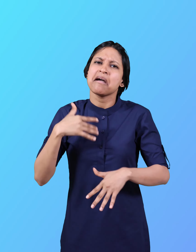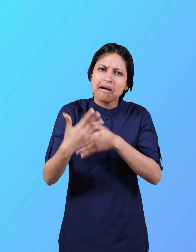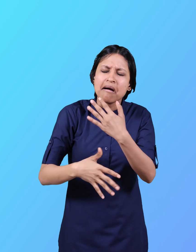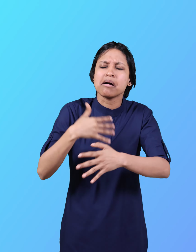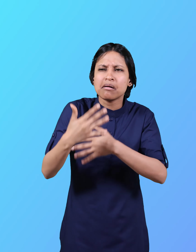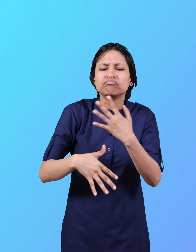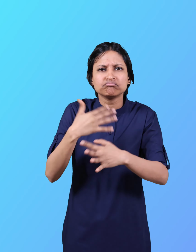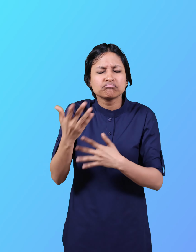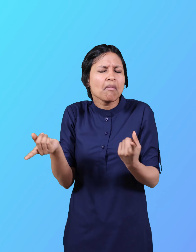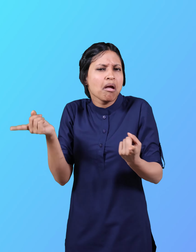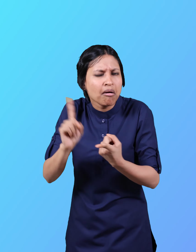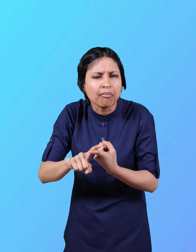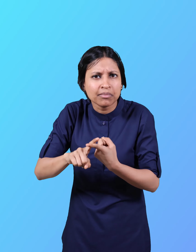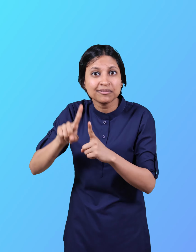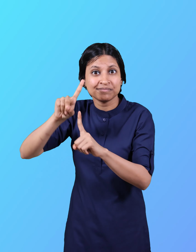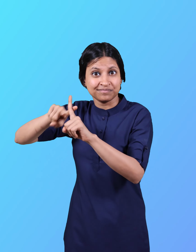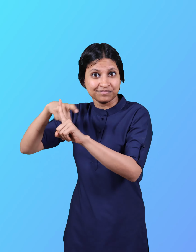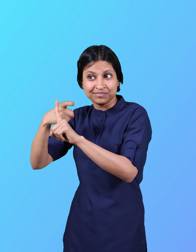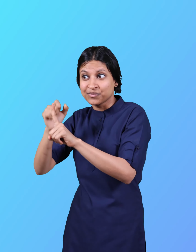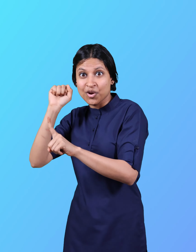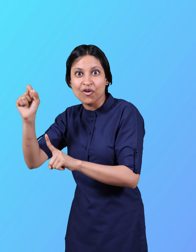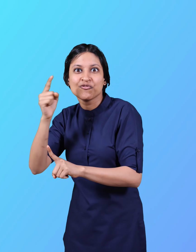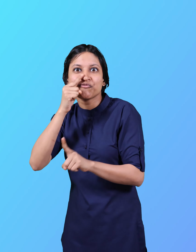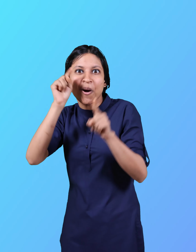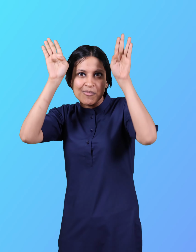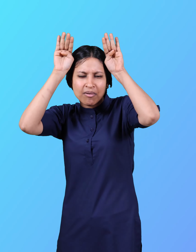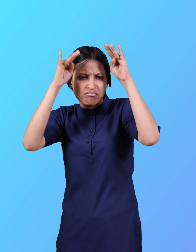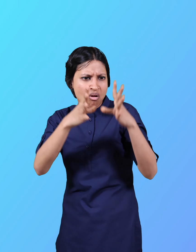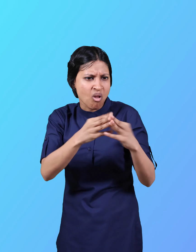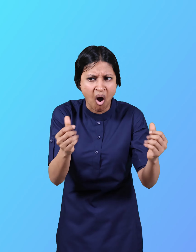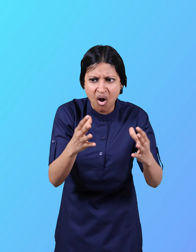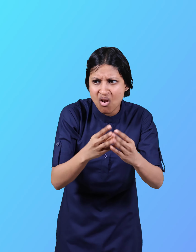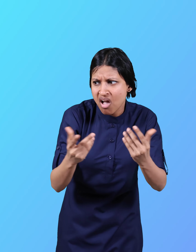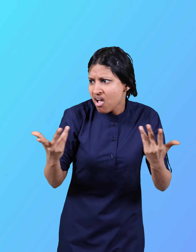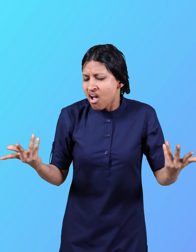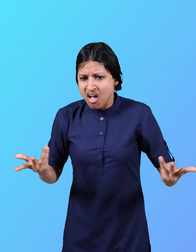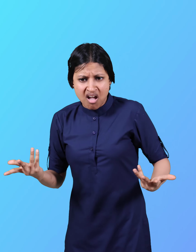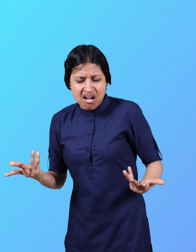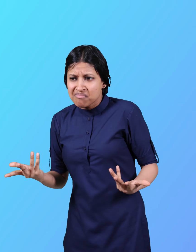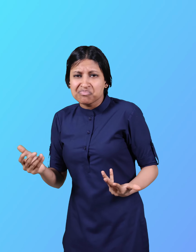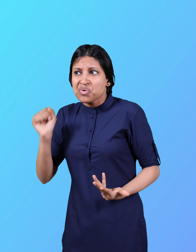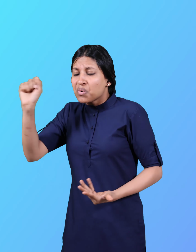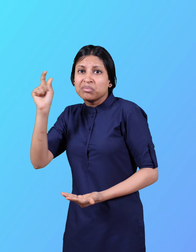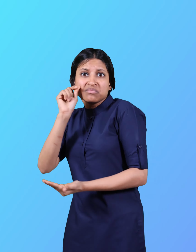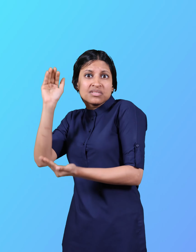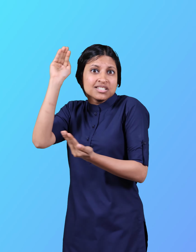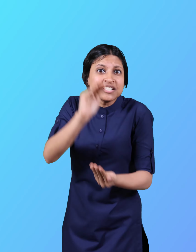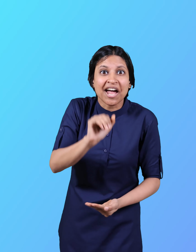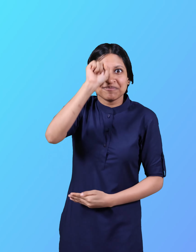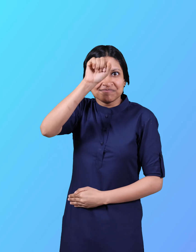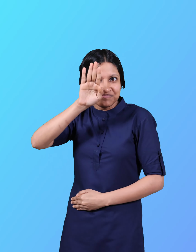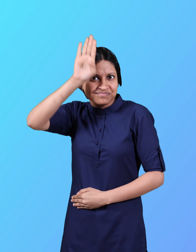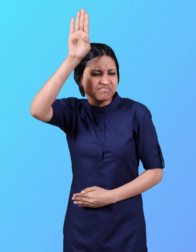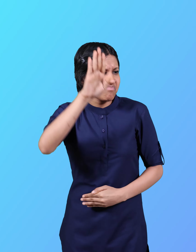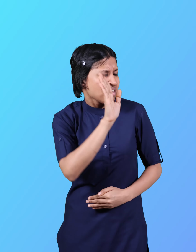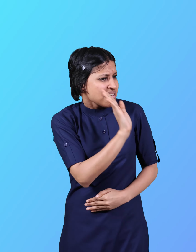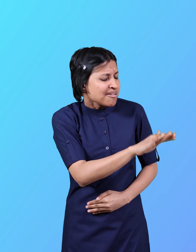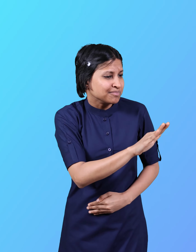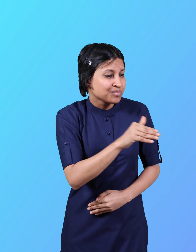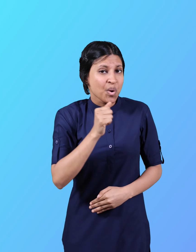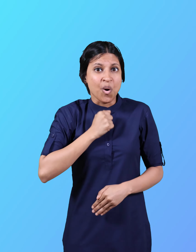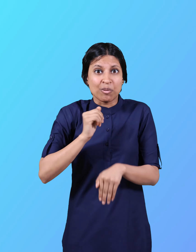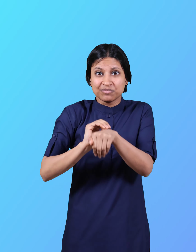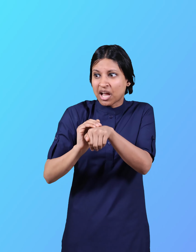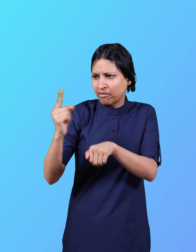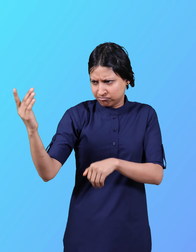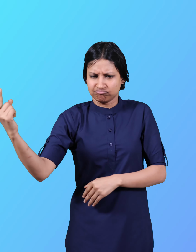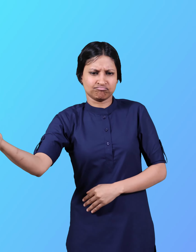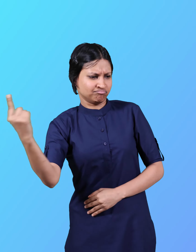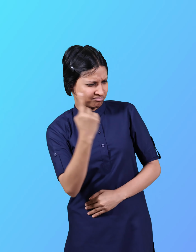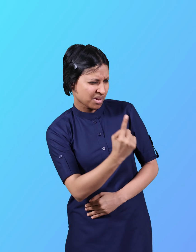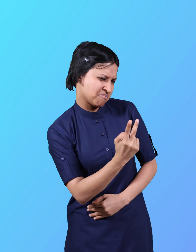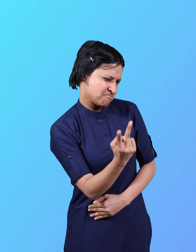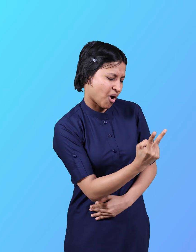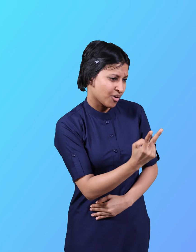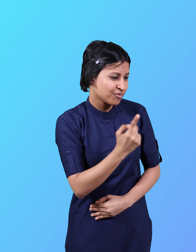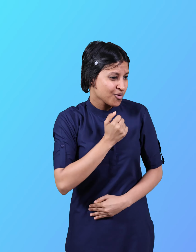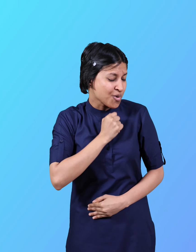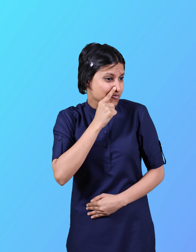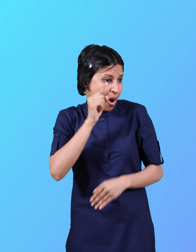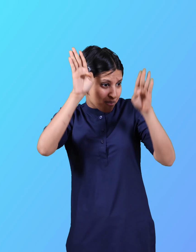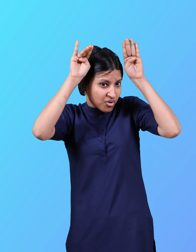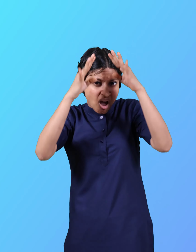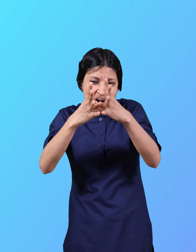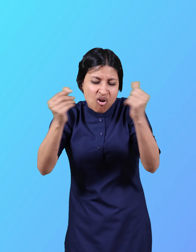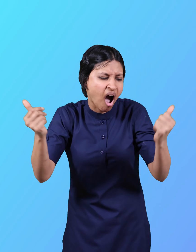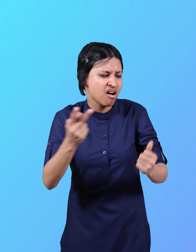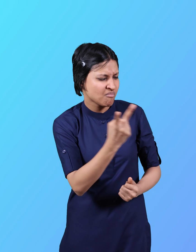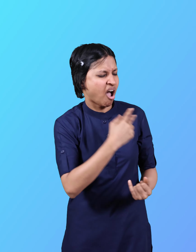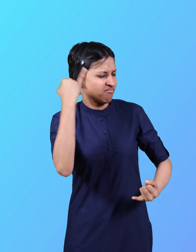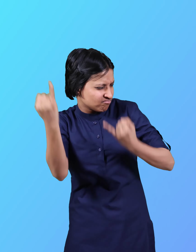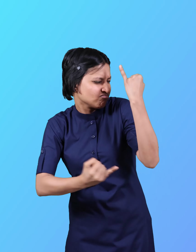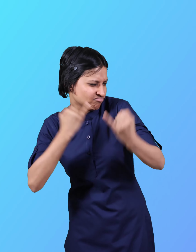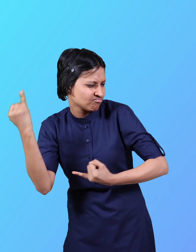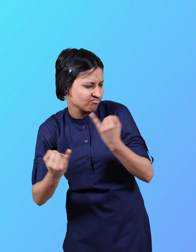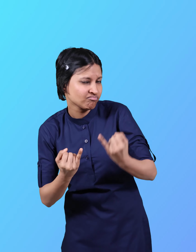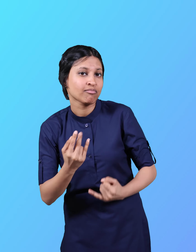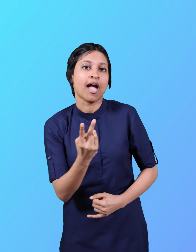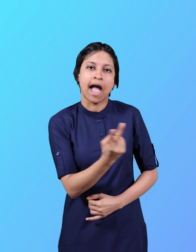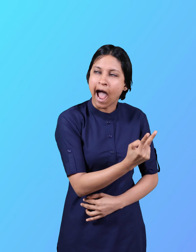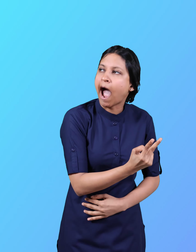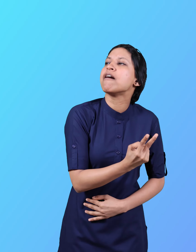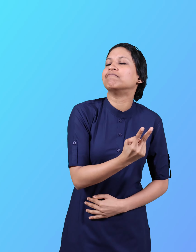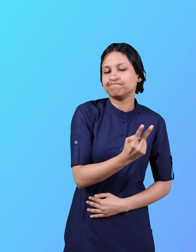One day Kish’s donkeys got lost. So he said to his son Saul, “Take one of the servants and go and look for the donkeys.”